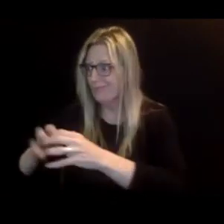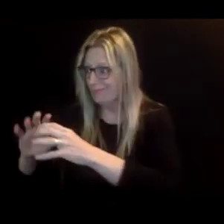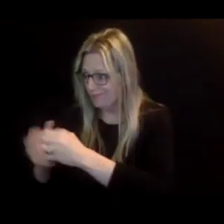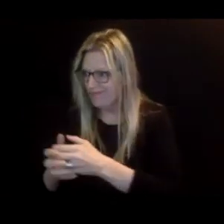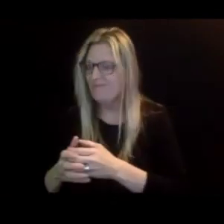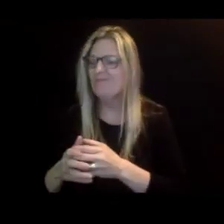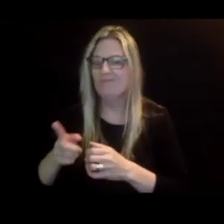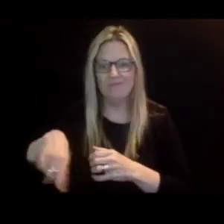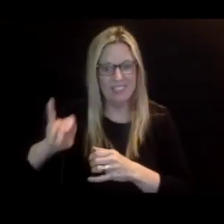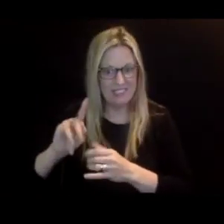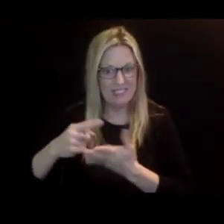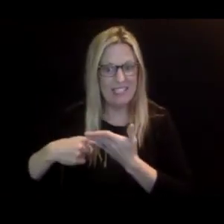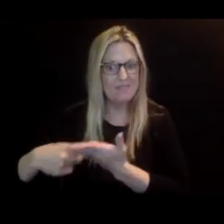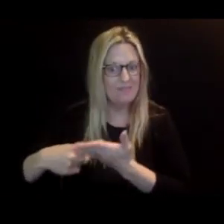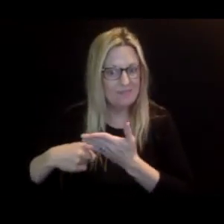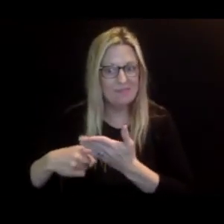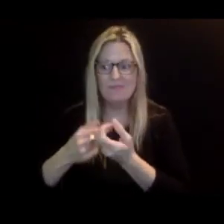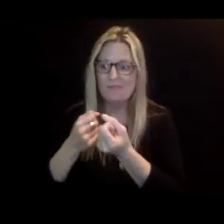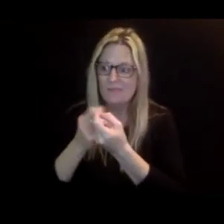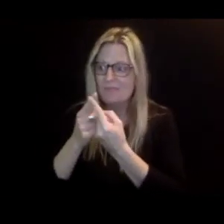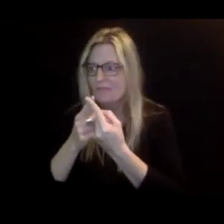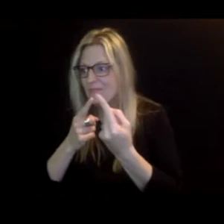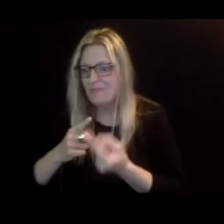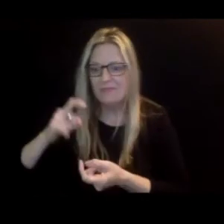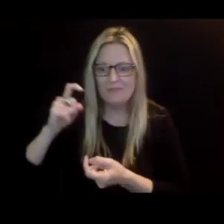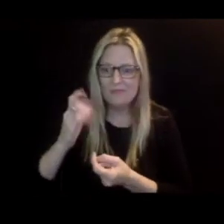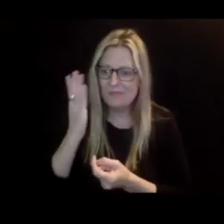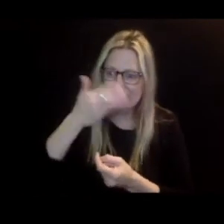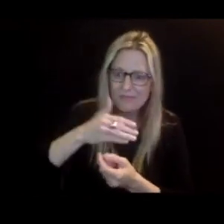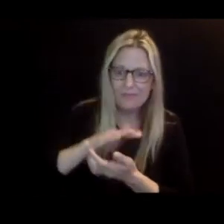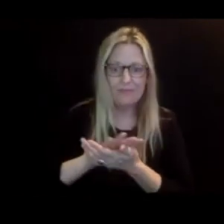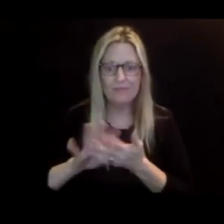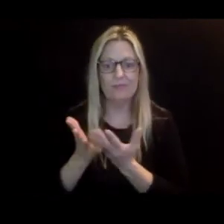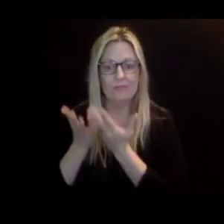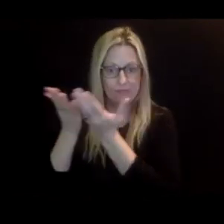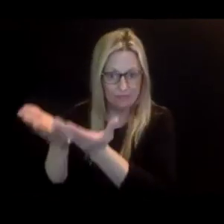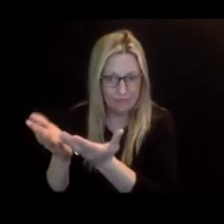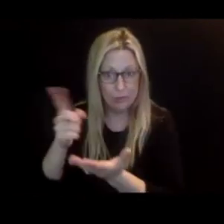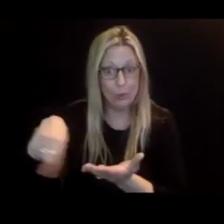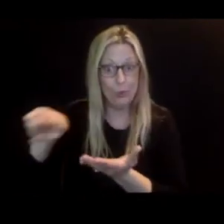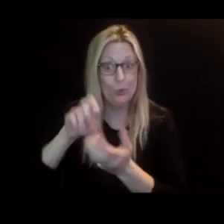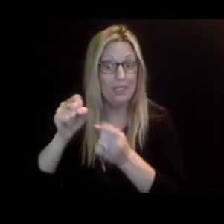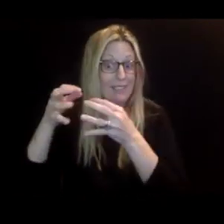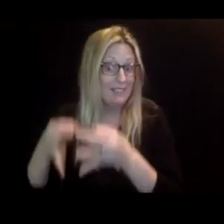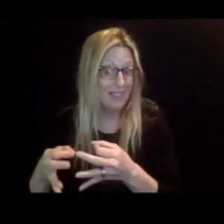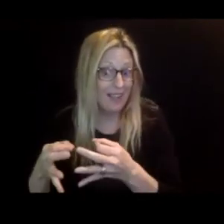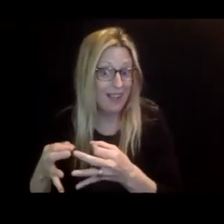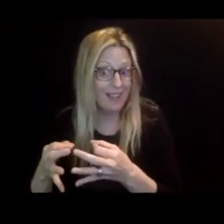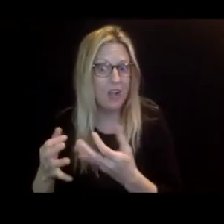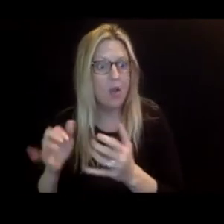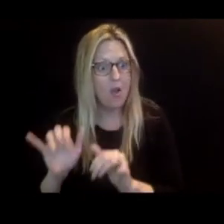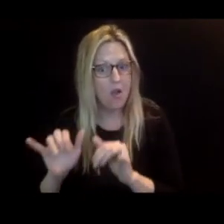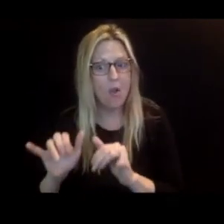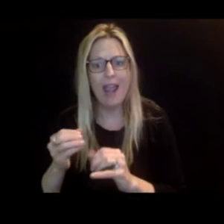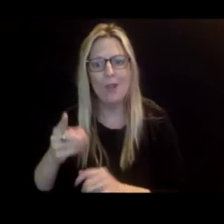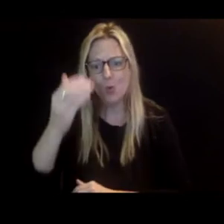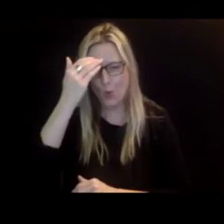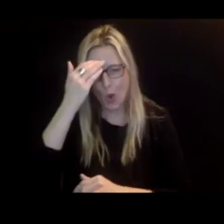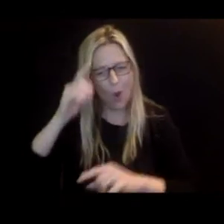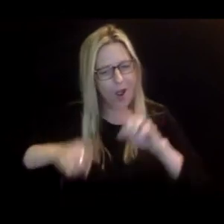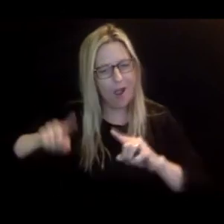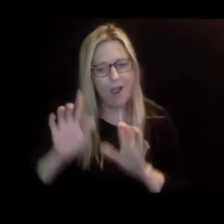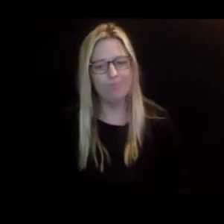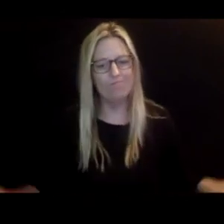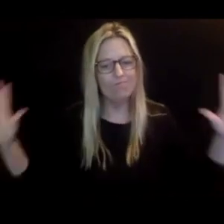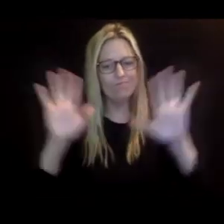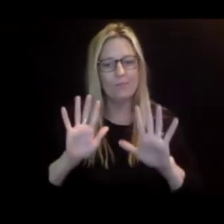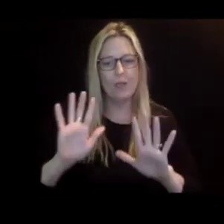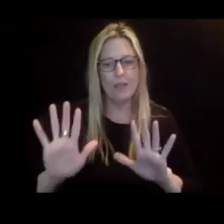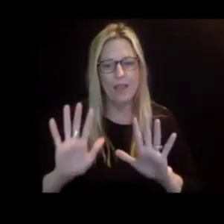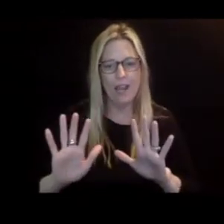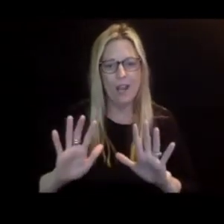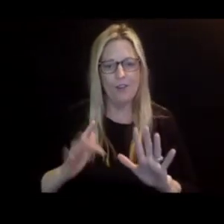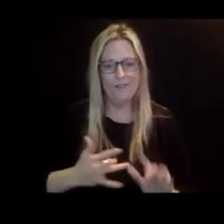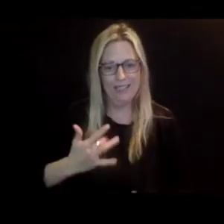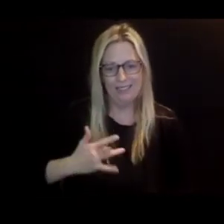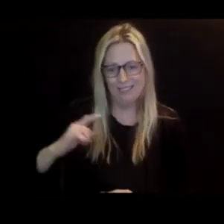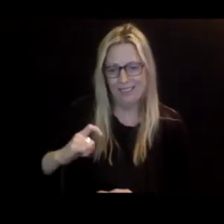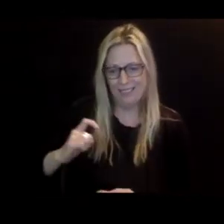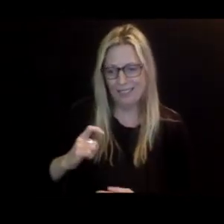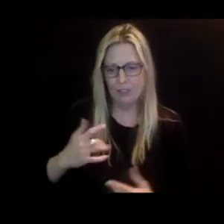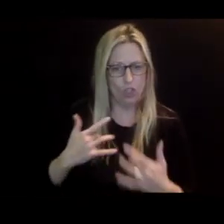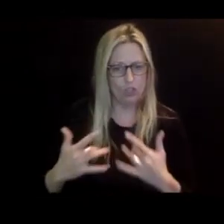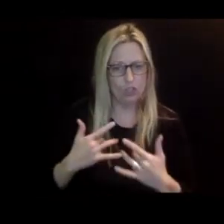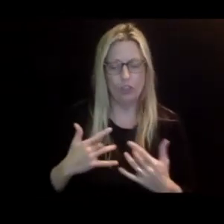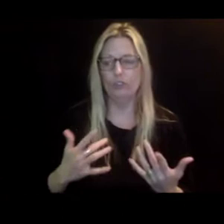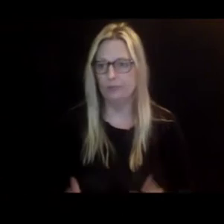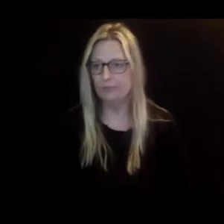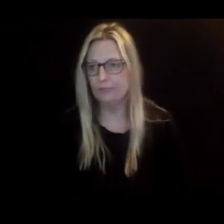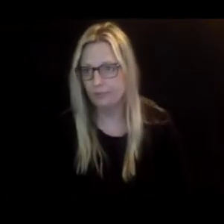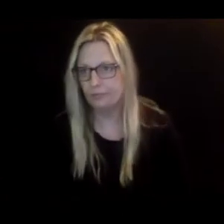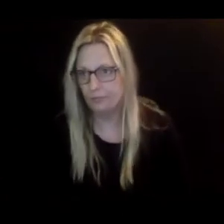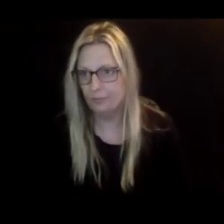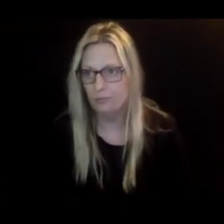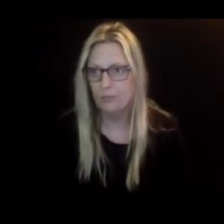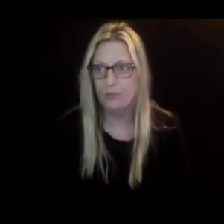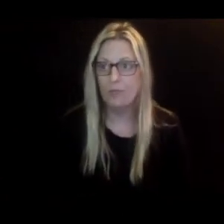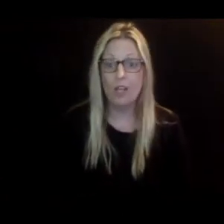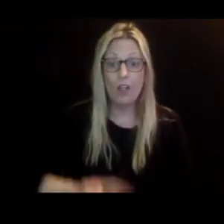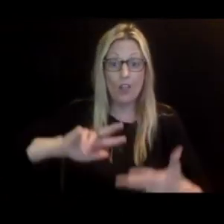will be aware of their feelings, needs and concerns.